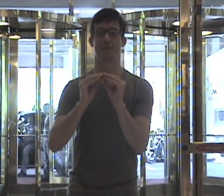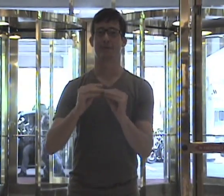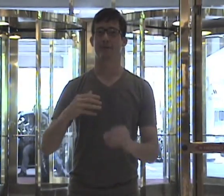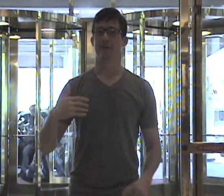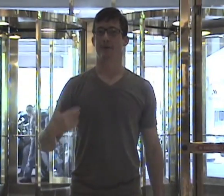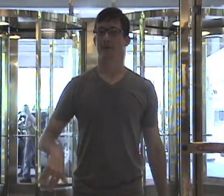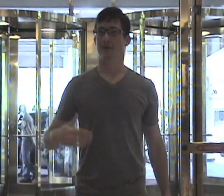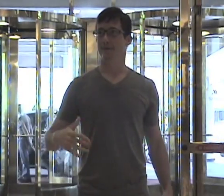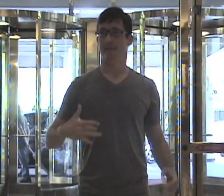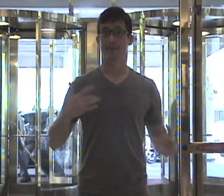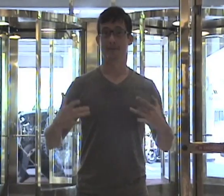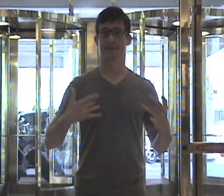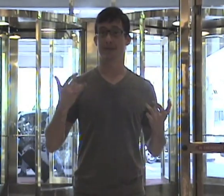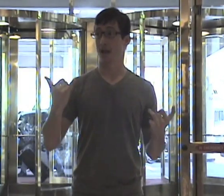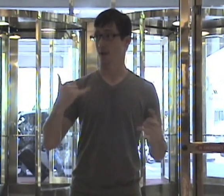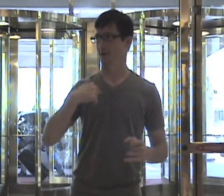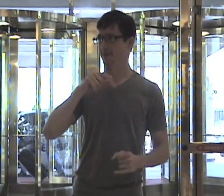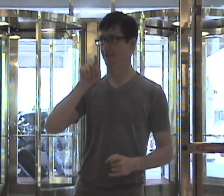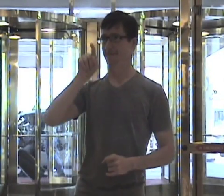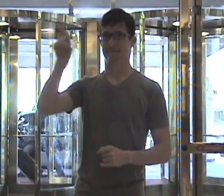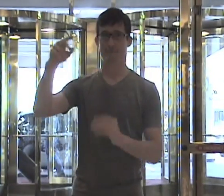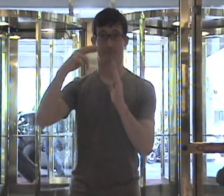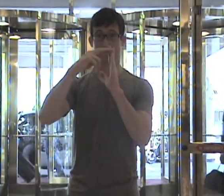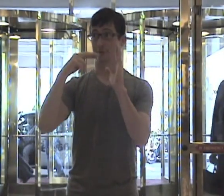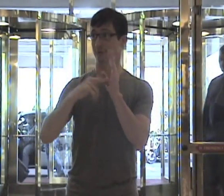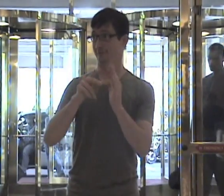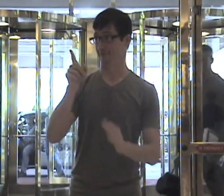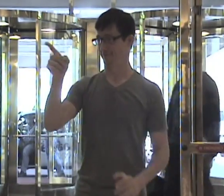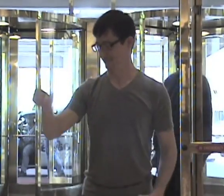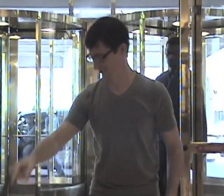I'm getting excited! But first, I have to register.